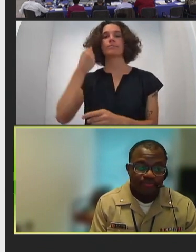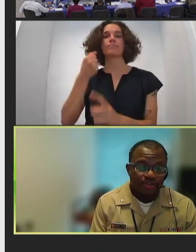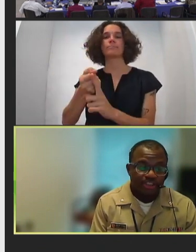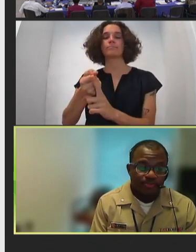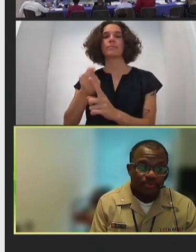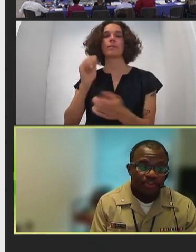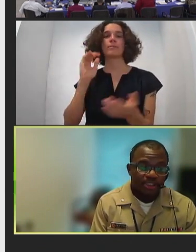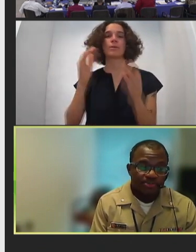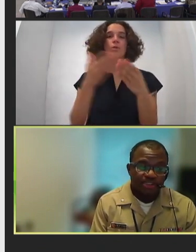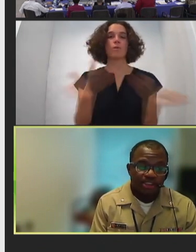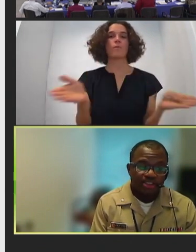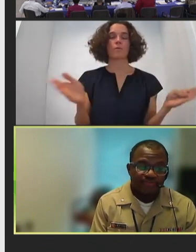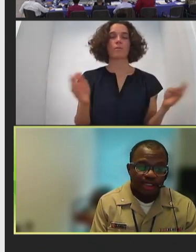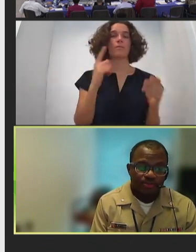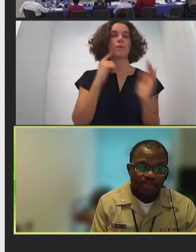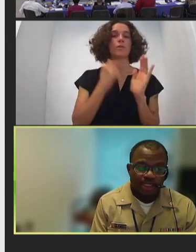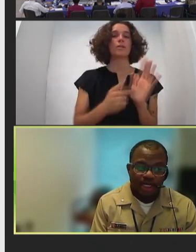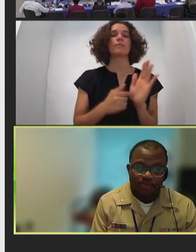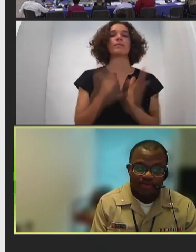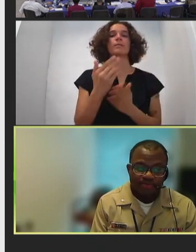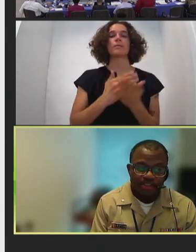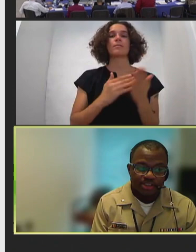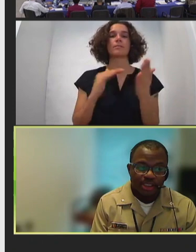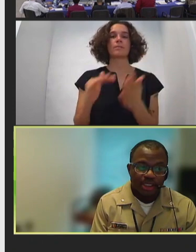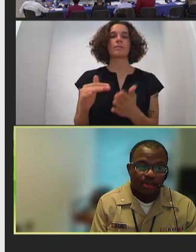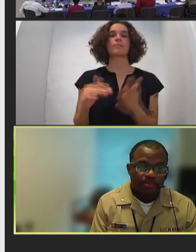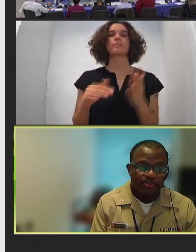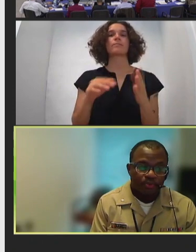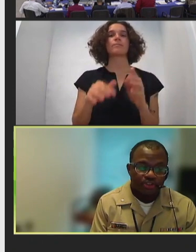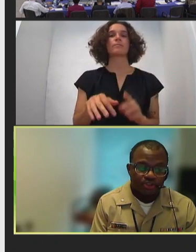For example, some studies have documented high prevalence among people with certain